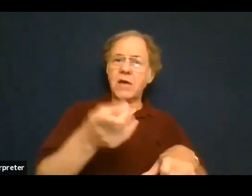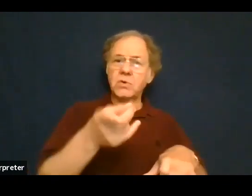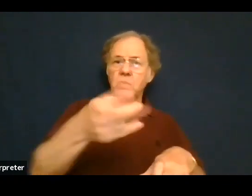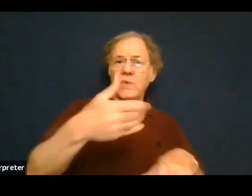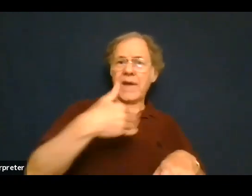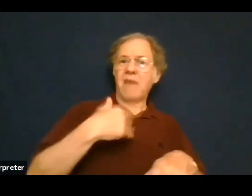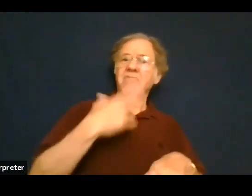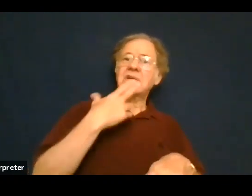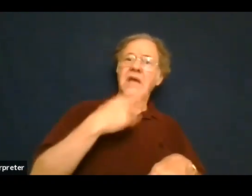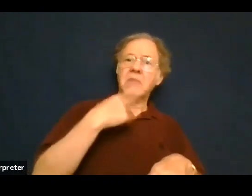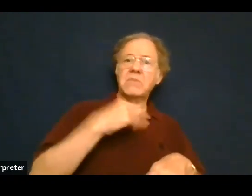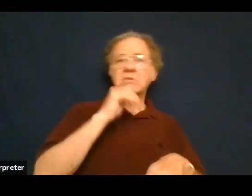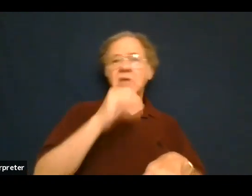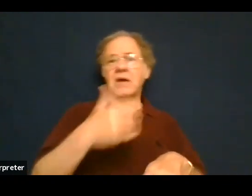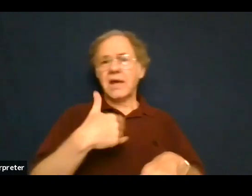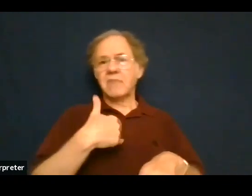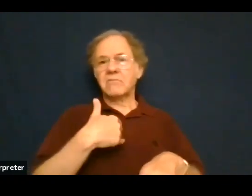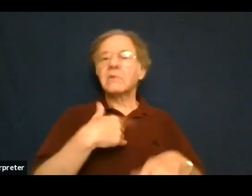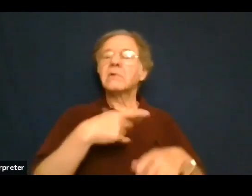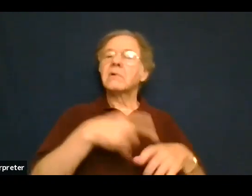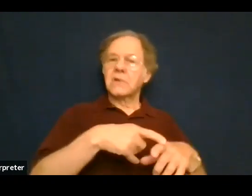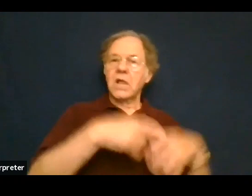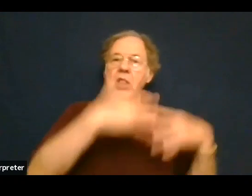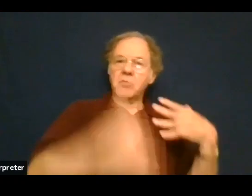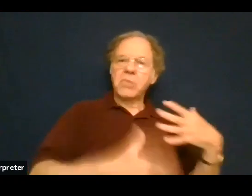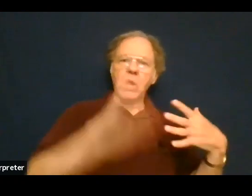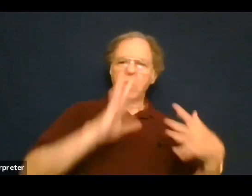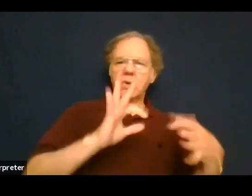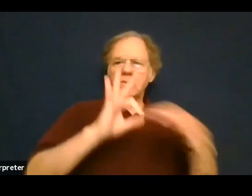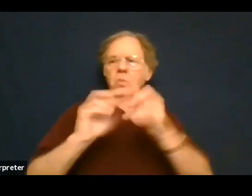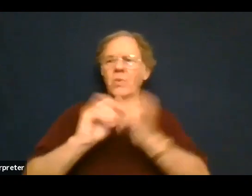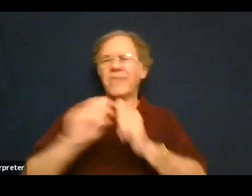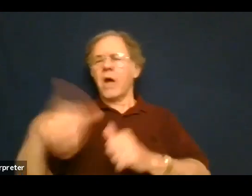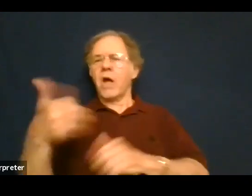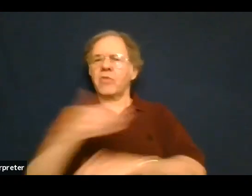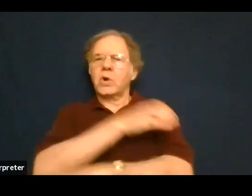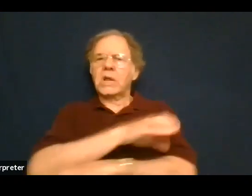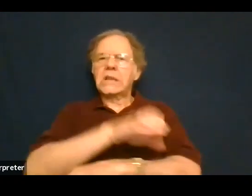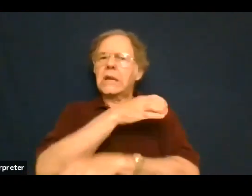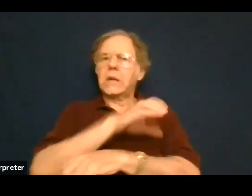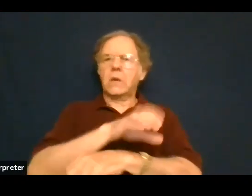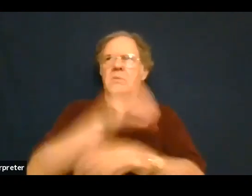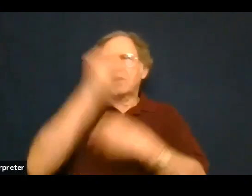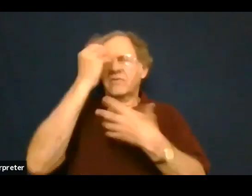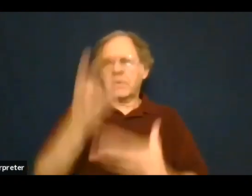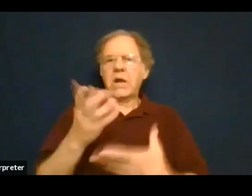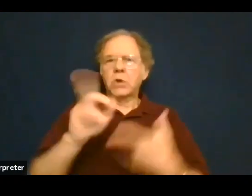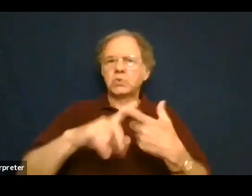They're going to be coupled with other clinical characteristics to come up with a definitive conclusion.